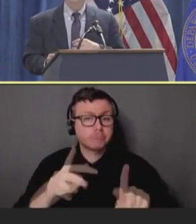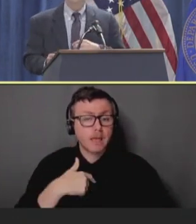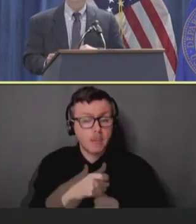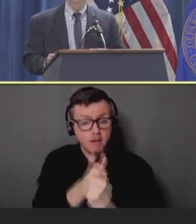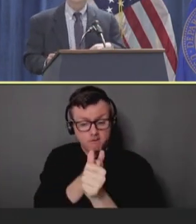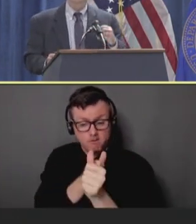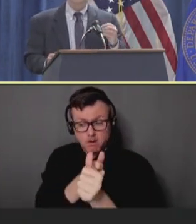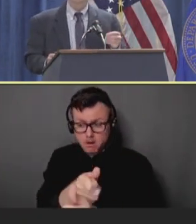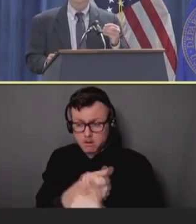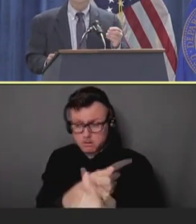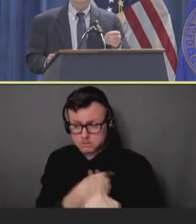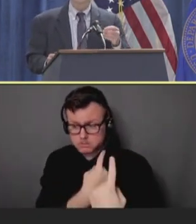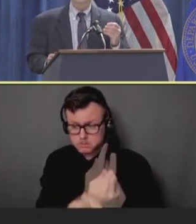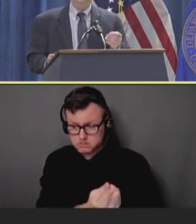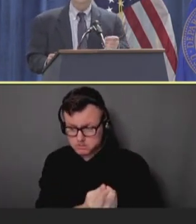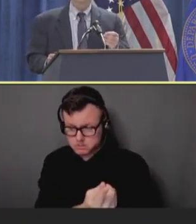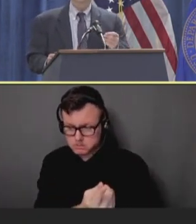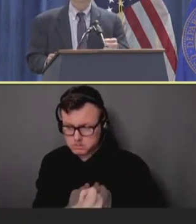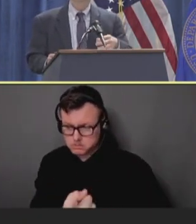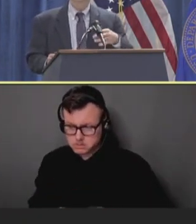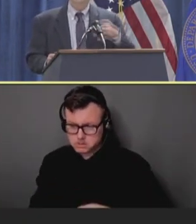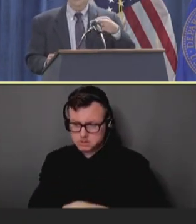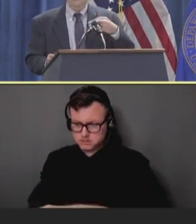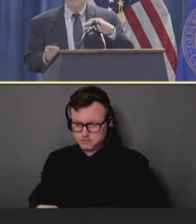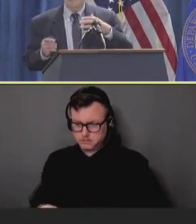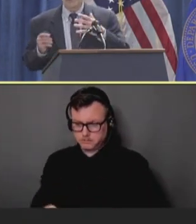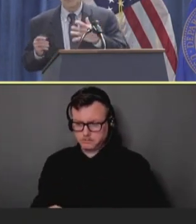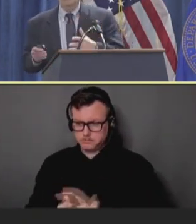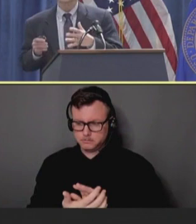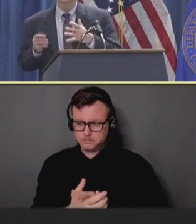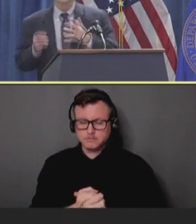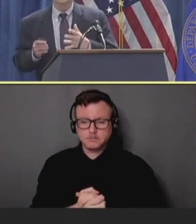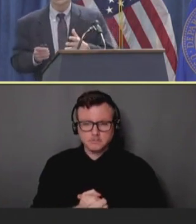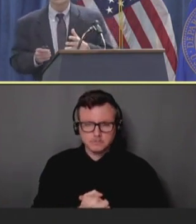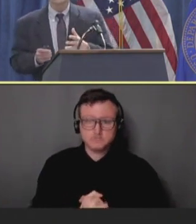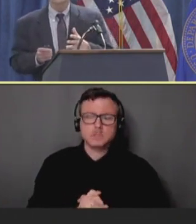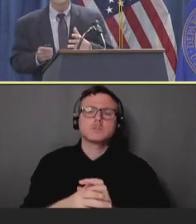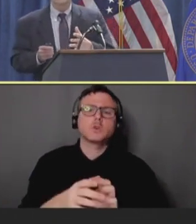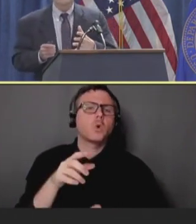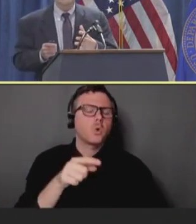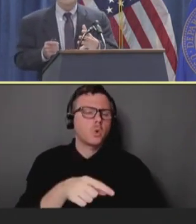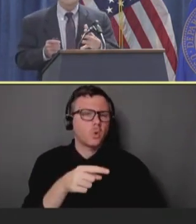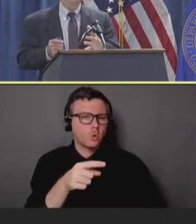So, that public health trumped sort of parental choice.